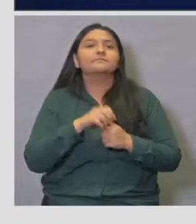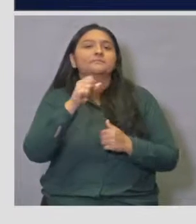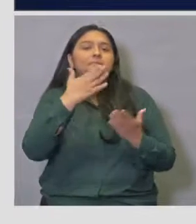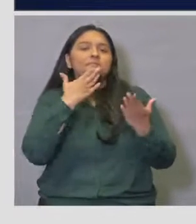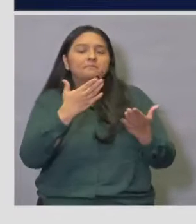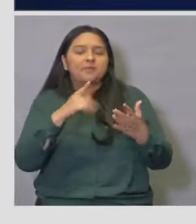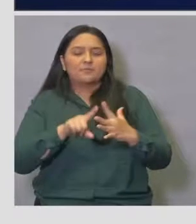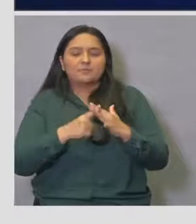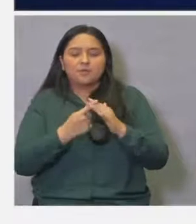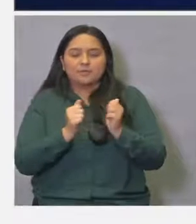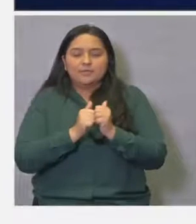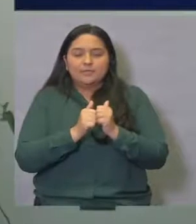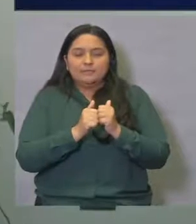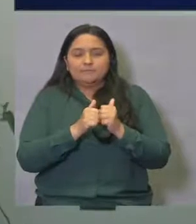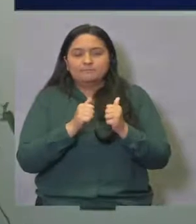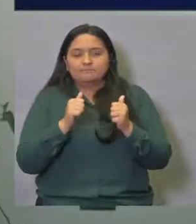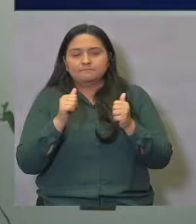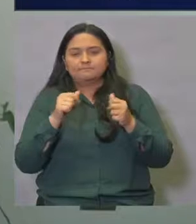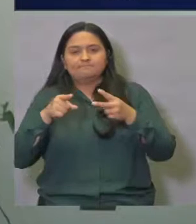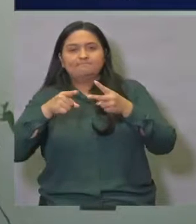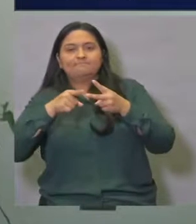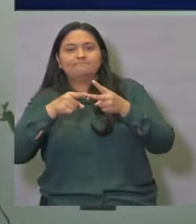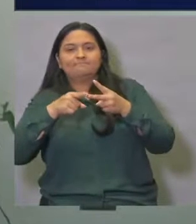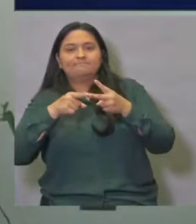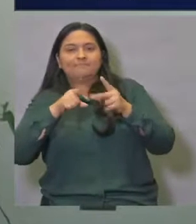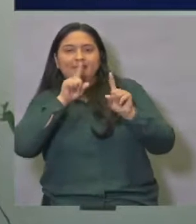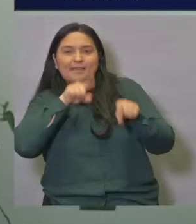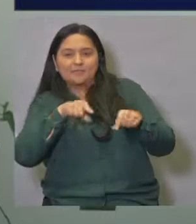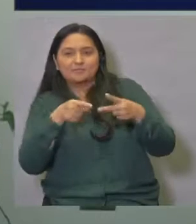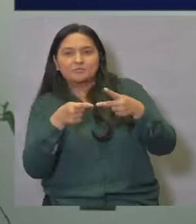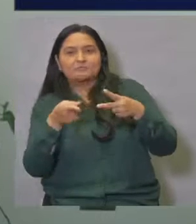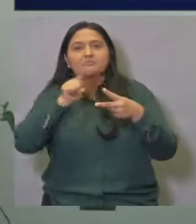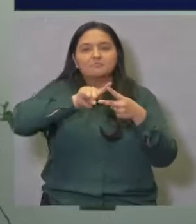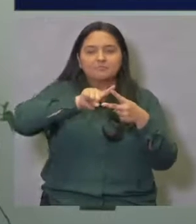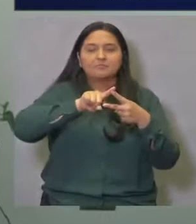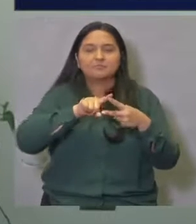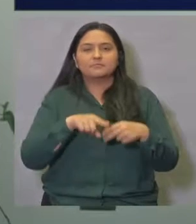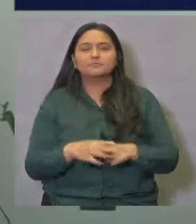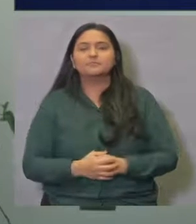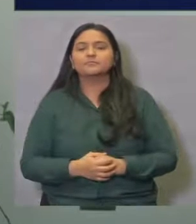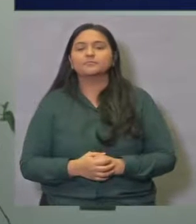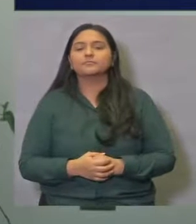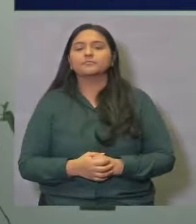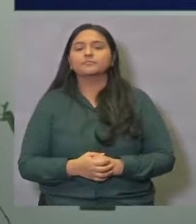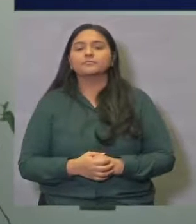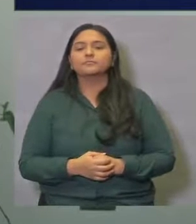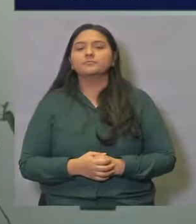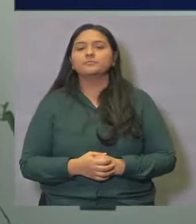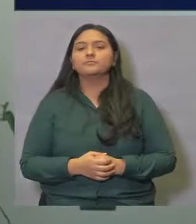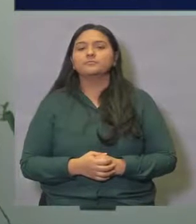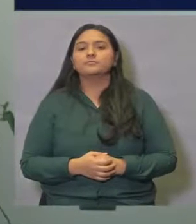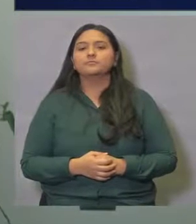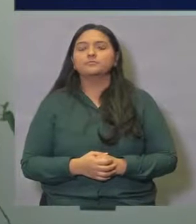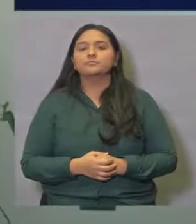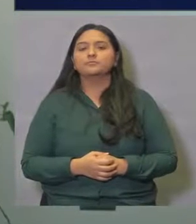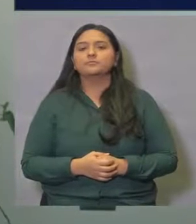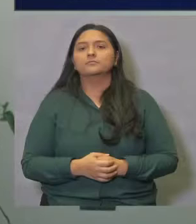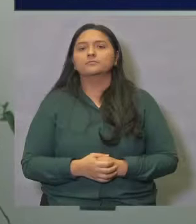BAD AS IT WAS JUST A FEW MONTHS AGO? LET ME START WITH THE SECOND